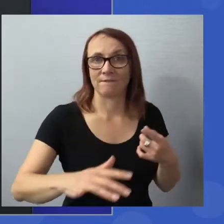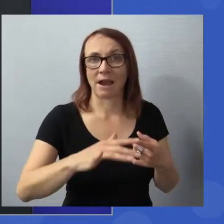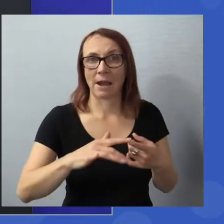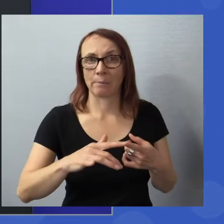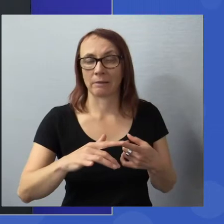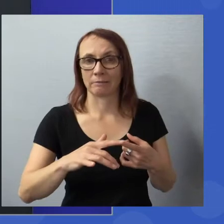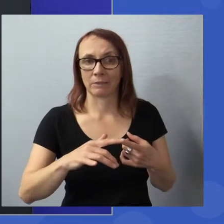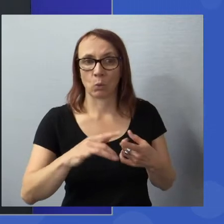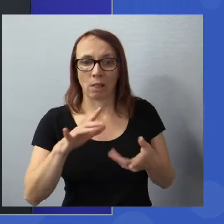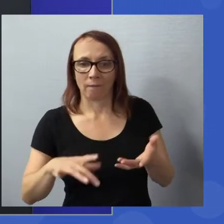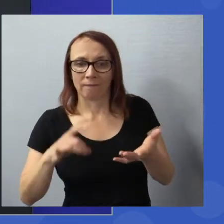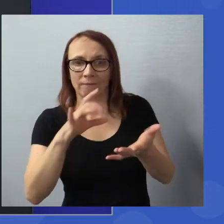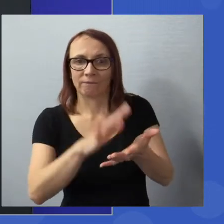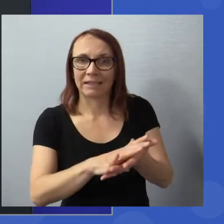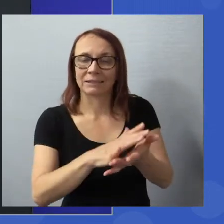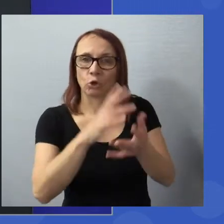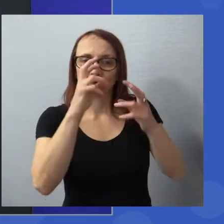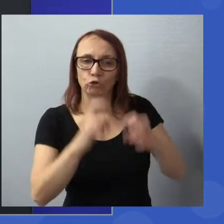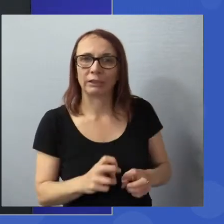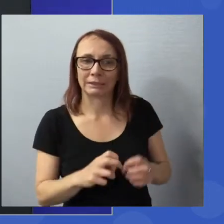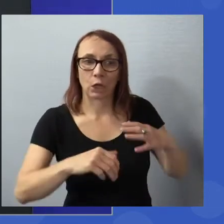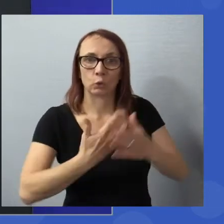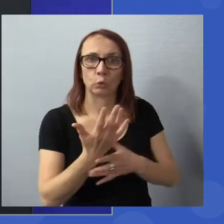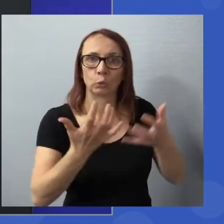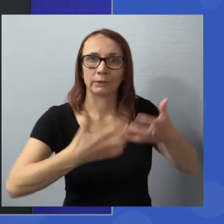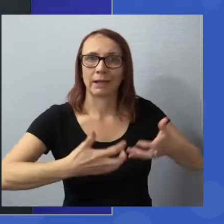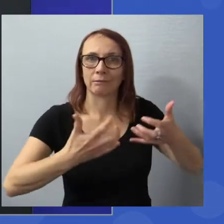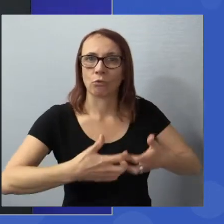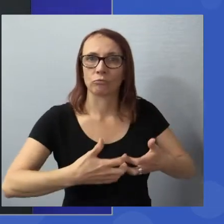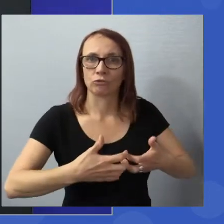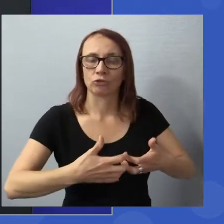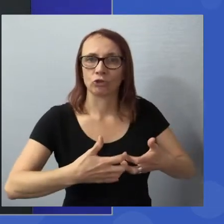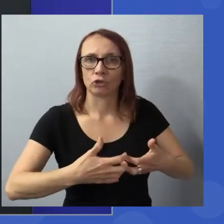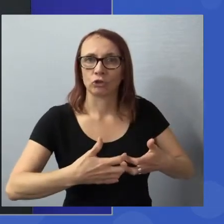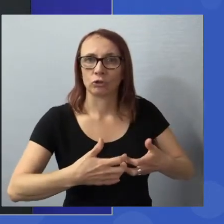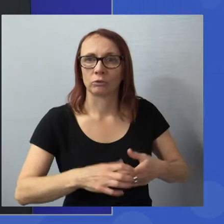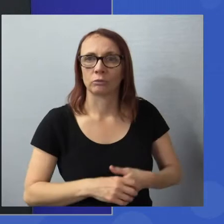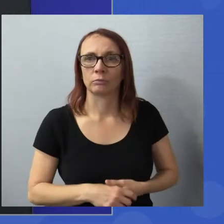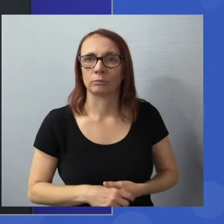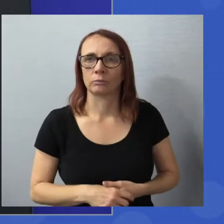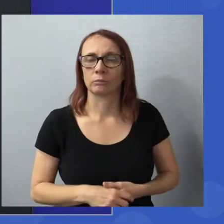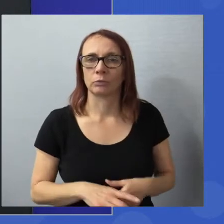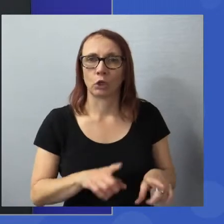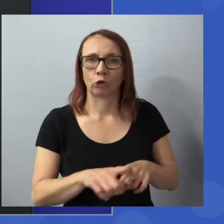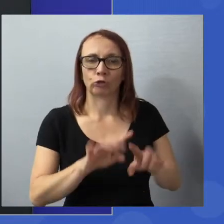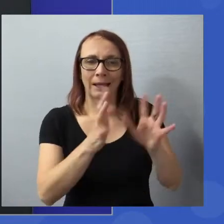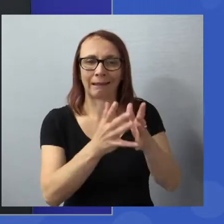research to create new technologies to combat the climate change to create a